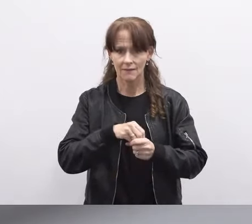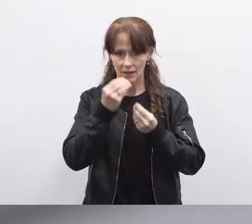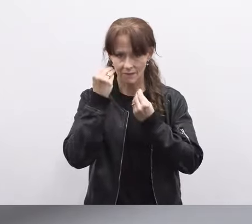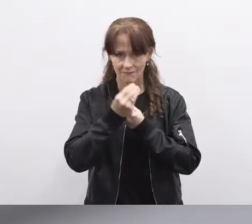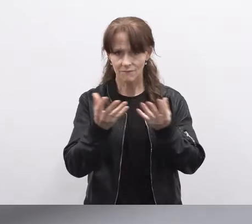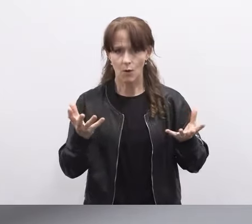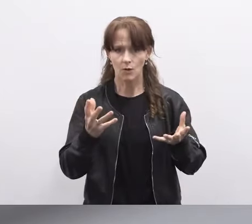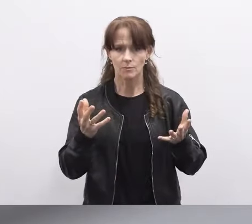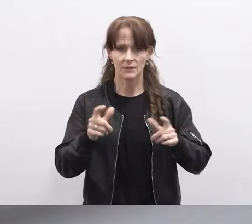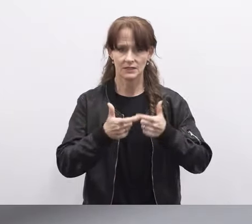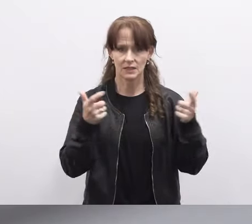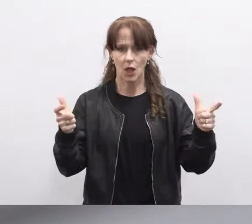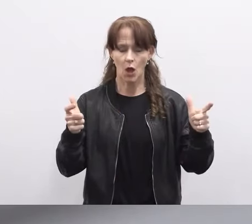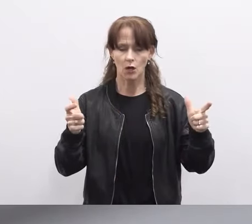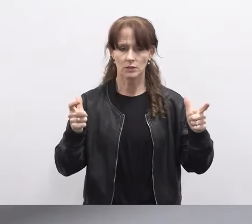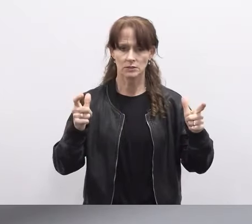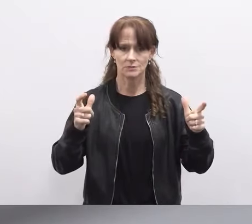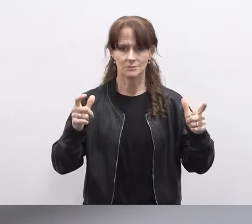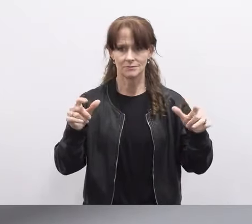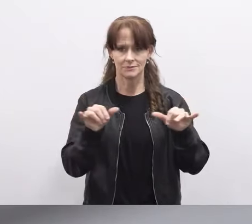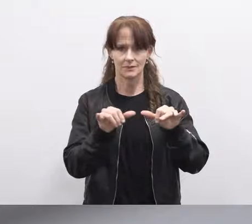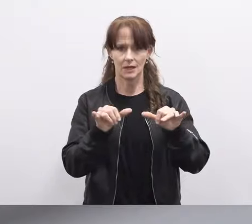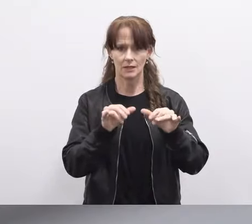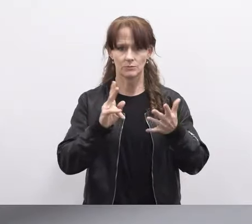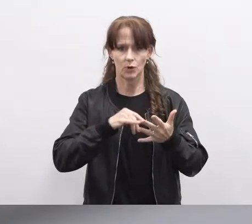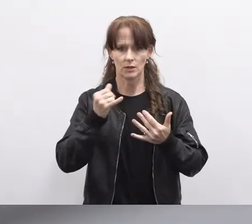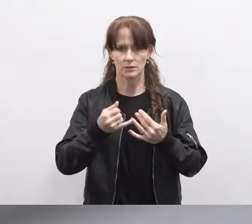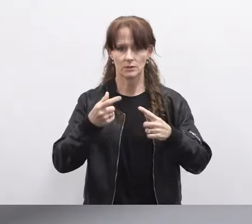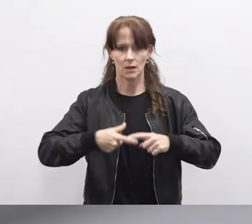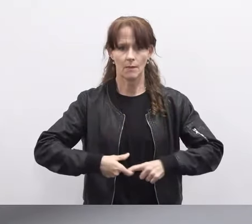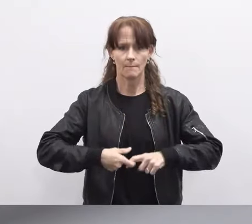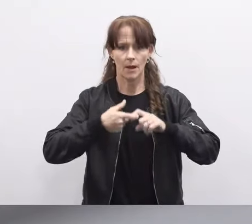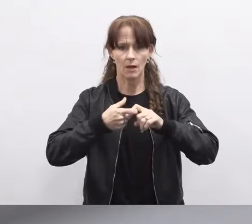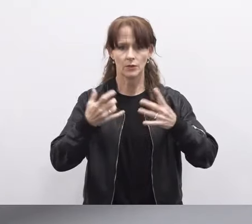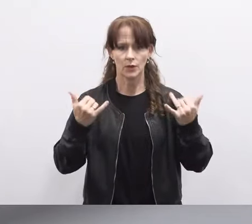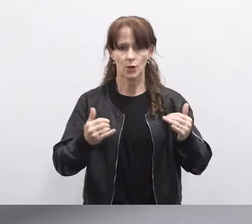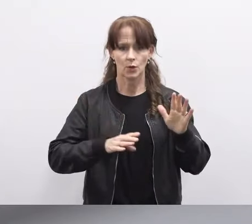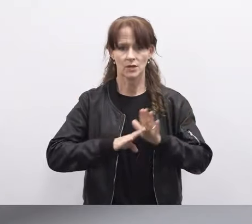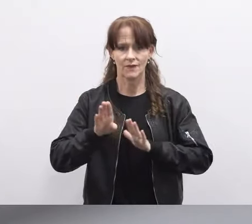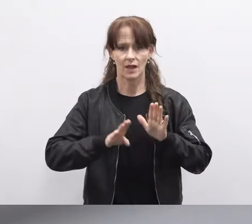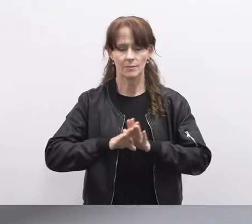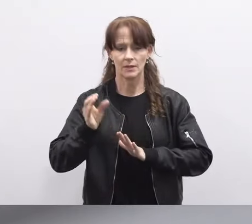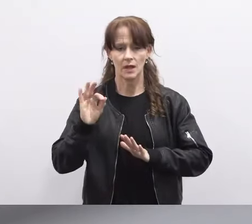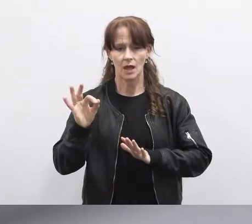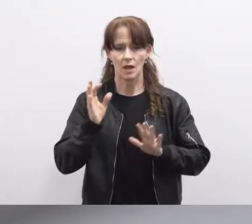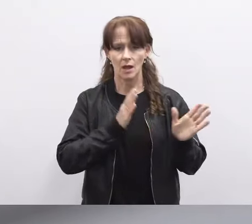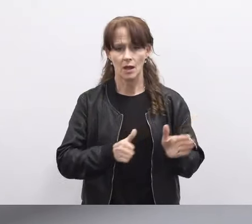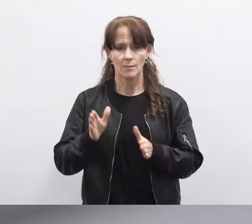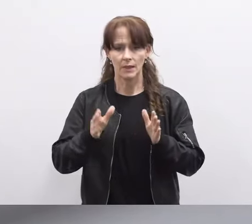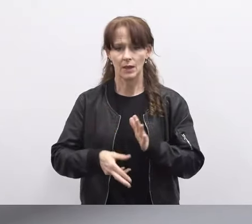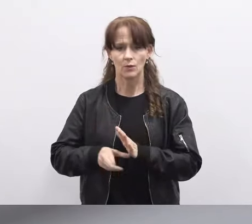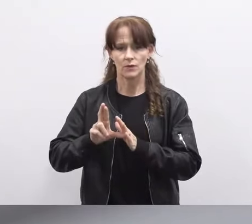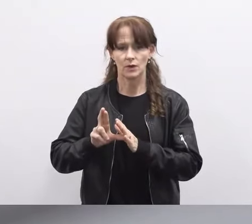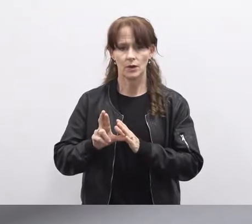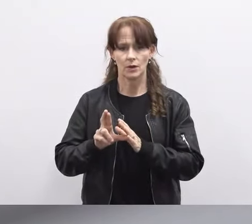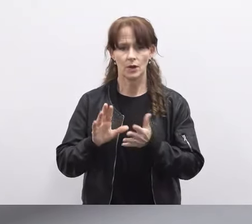about these large scale projects, we've made a decision to pause the current development of plans and review our community input process.